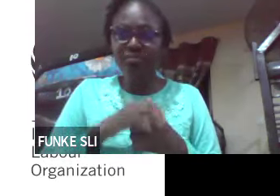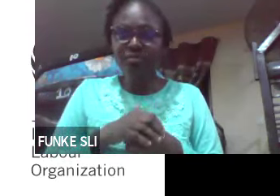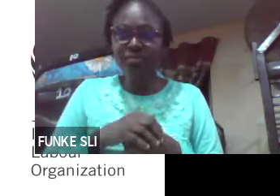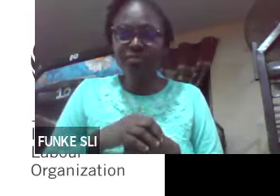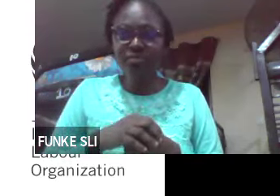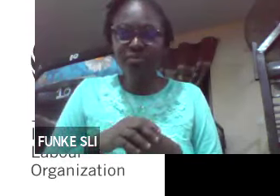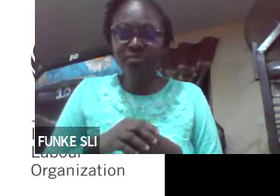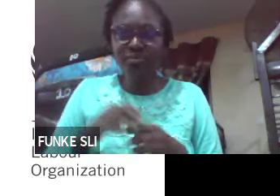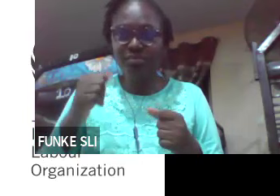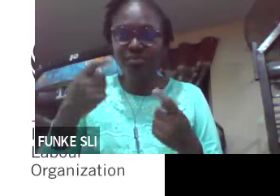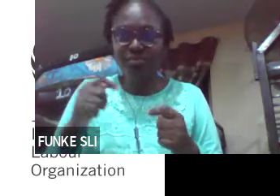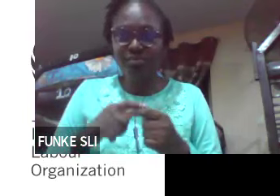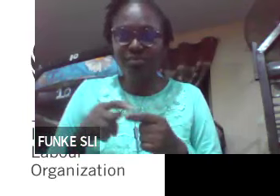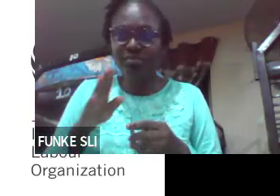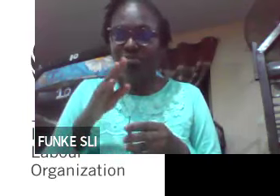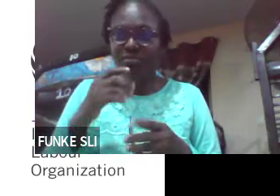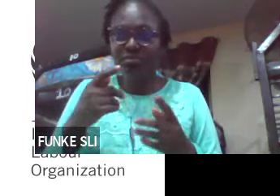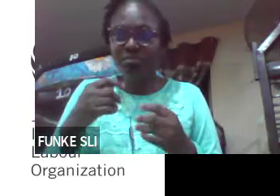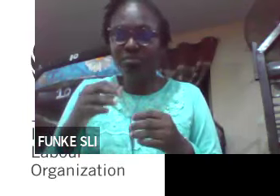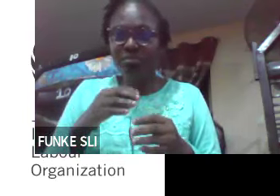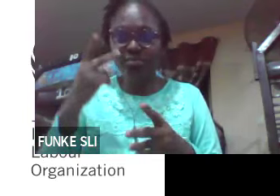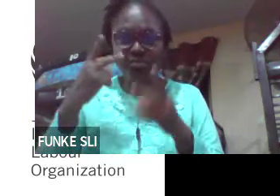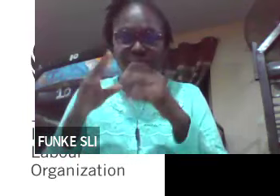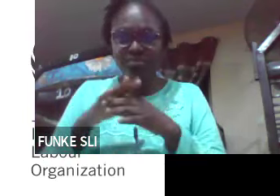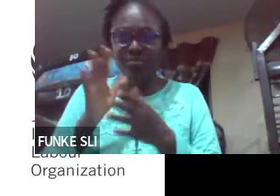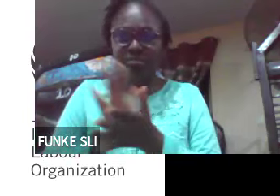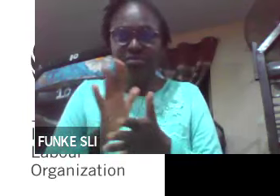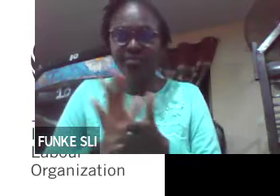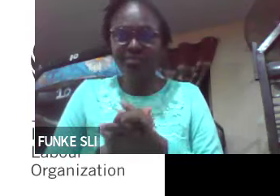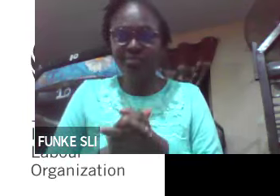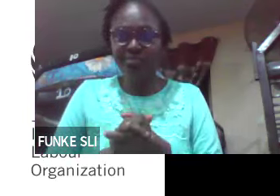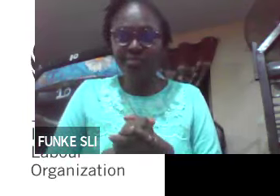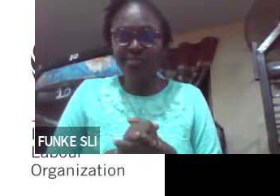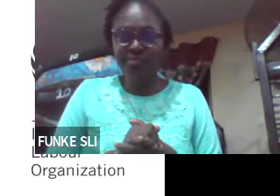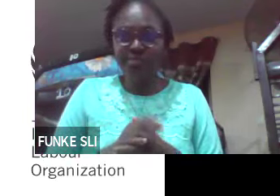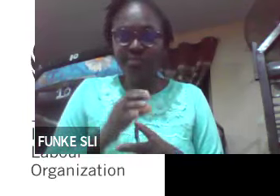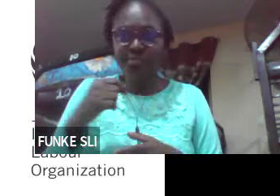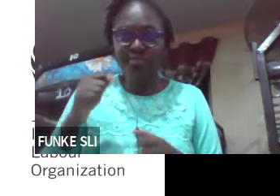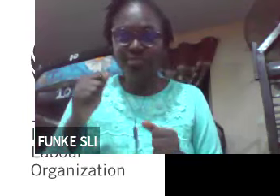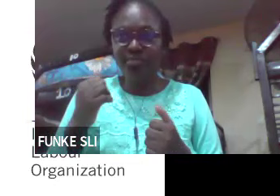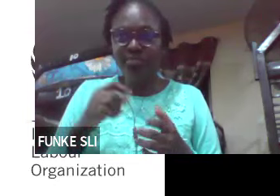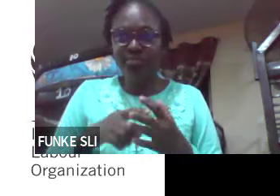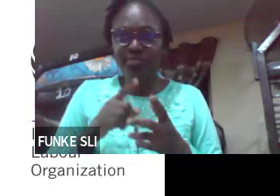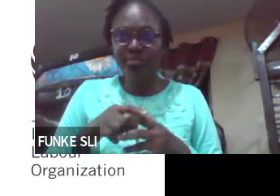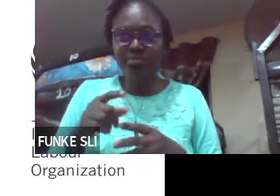Dotun Akinseinde: Can you try to put that vision on paper? Dotun Akinseinde: And then we cannot begin to talk about how to get there.